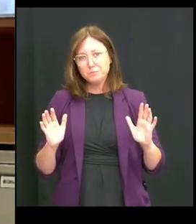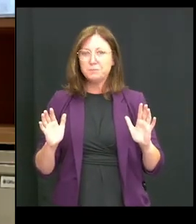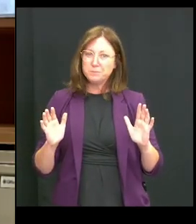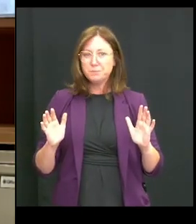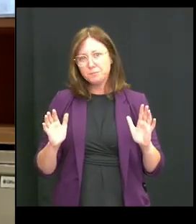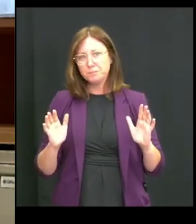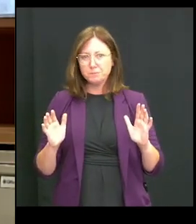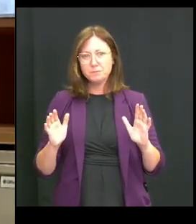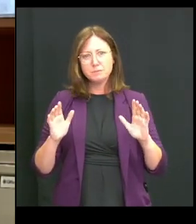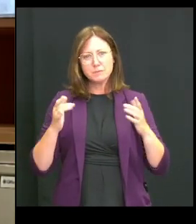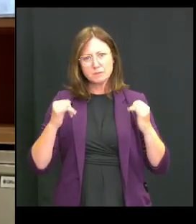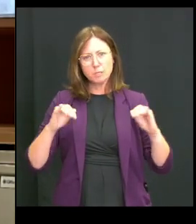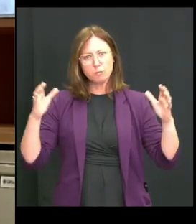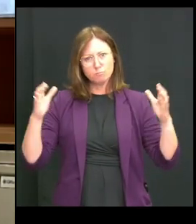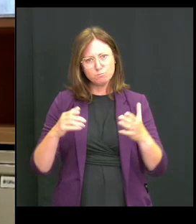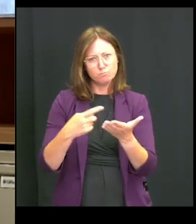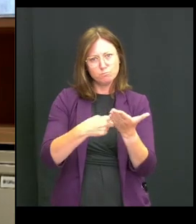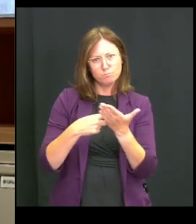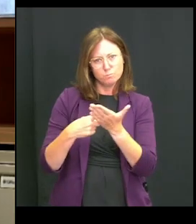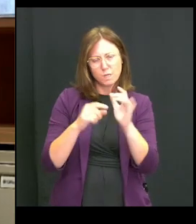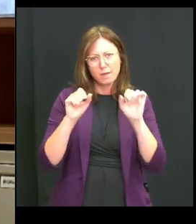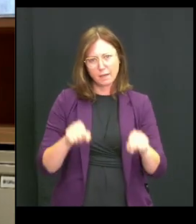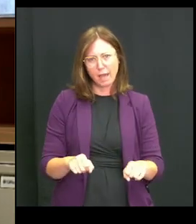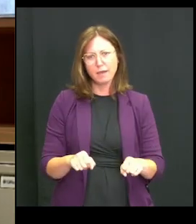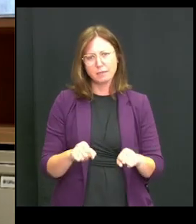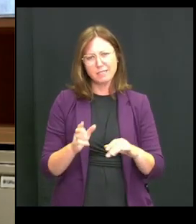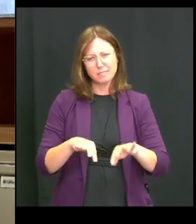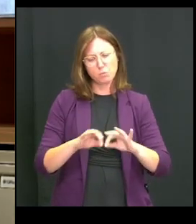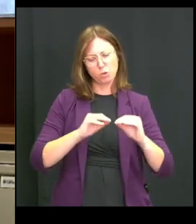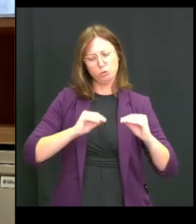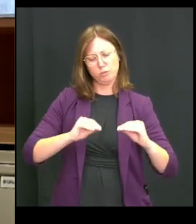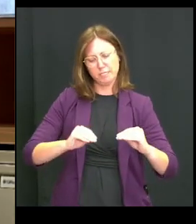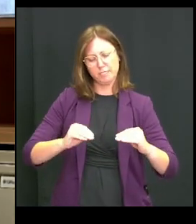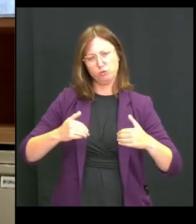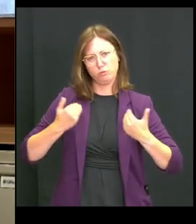And so instilling these sorts of notions early on I think is really important.